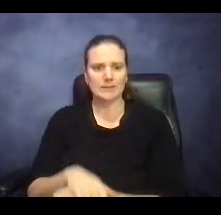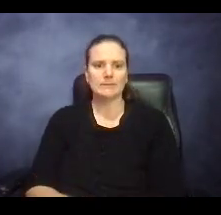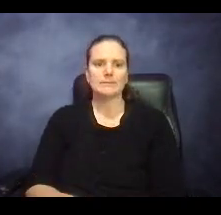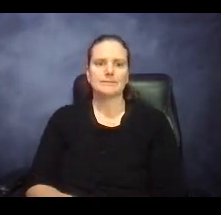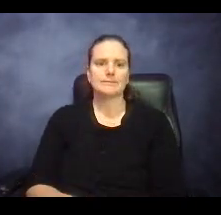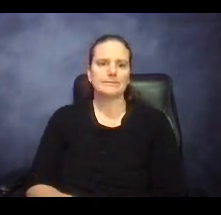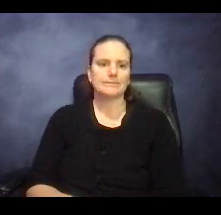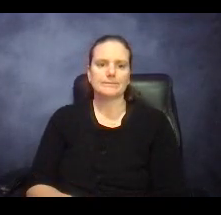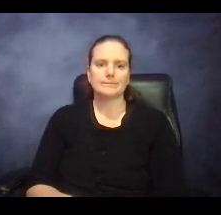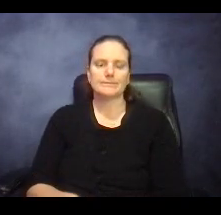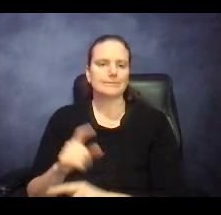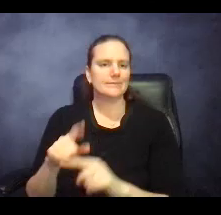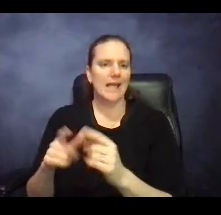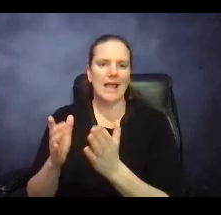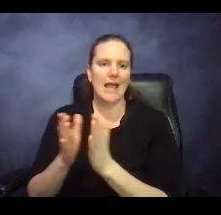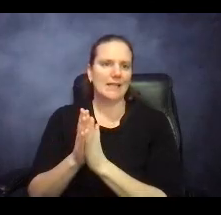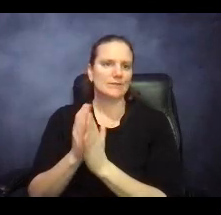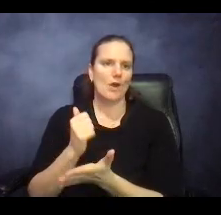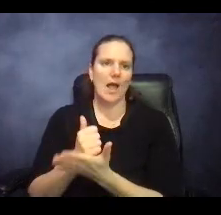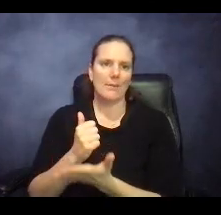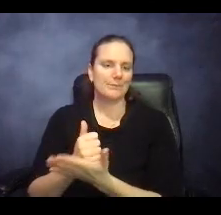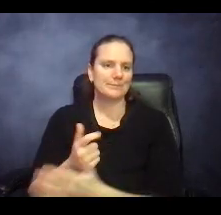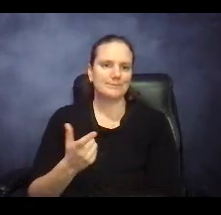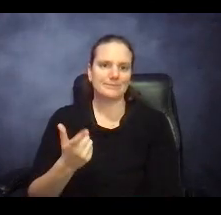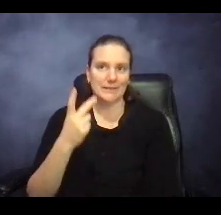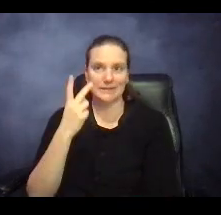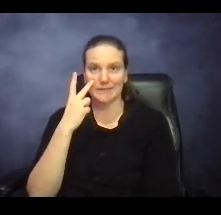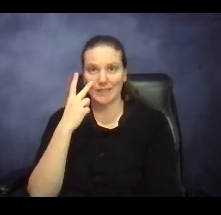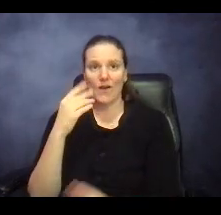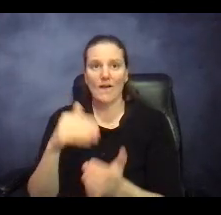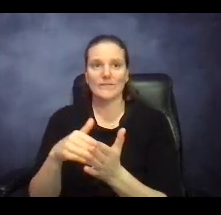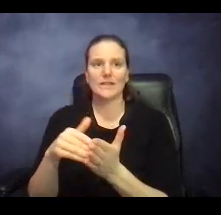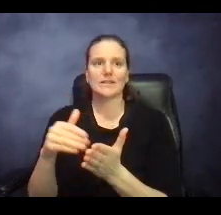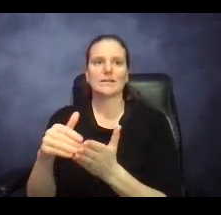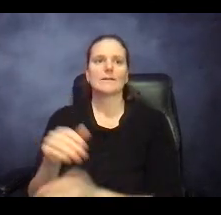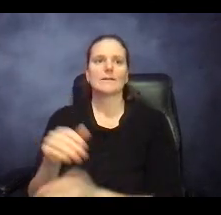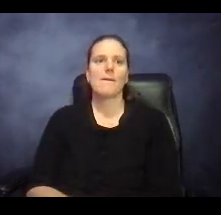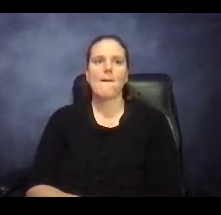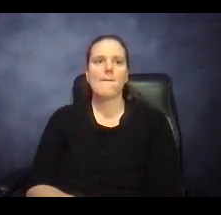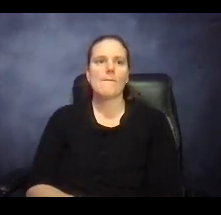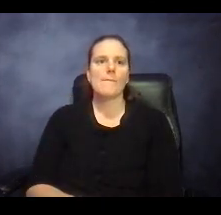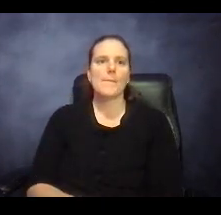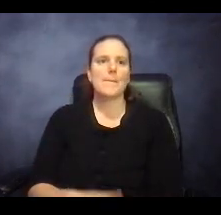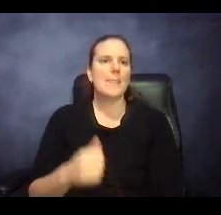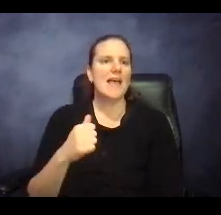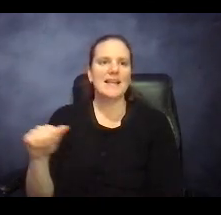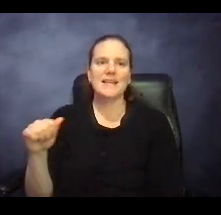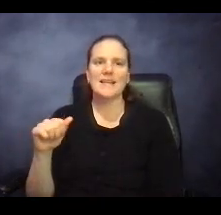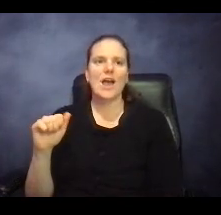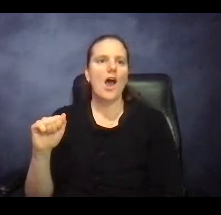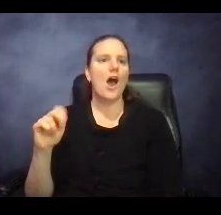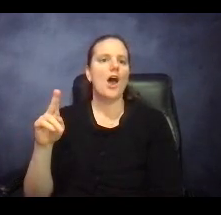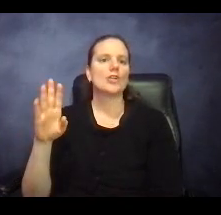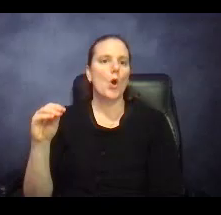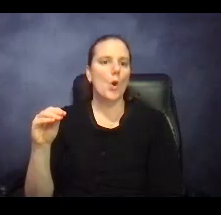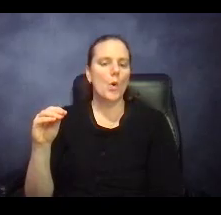to ask for and receive help. I see this a lot. Chronic illness. So any autoimmune illness or just a chronic illness in general, it just can put you in